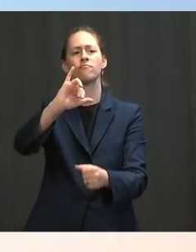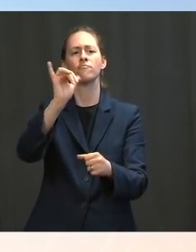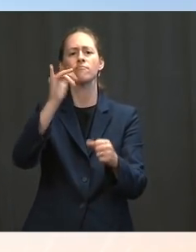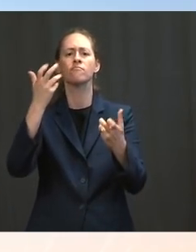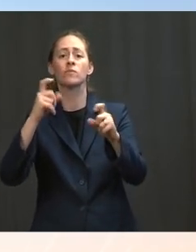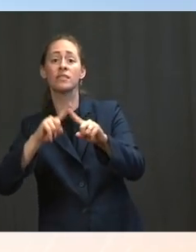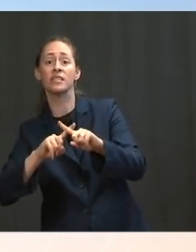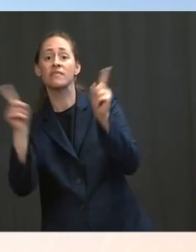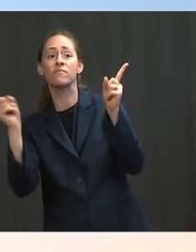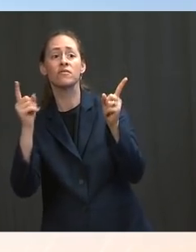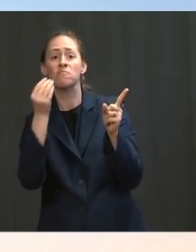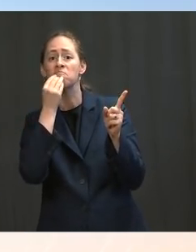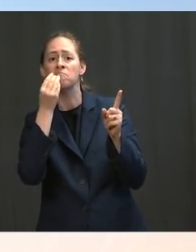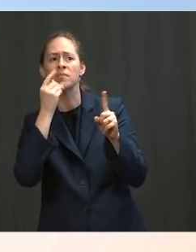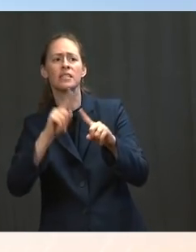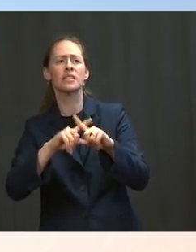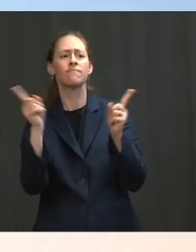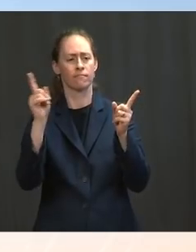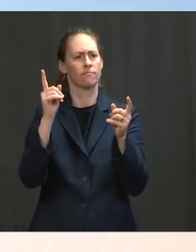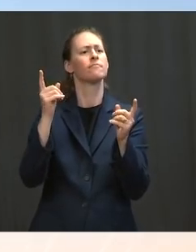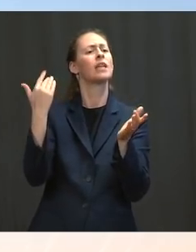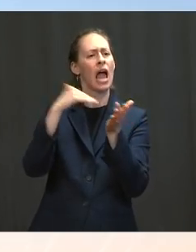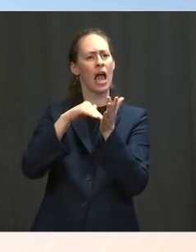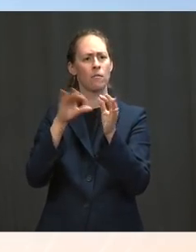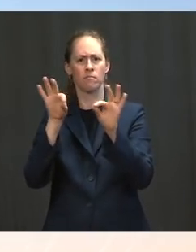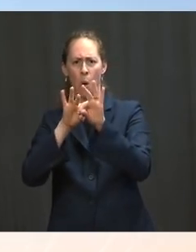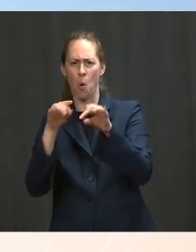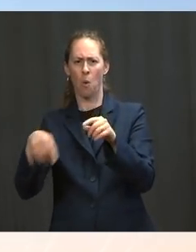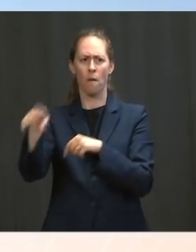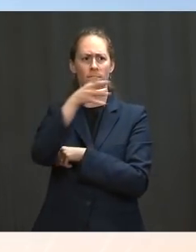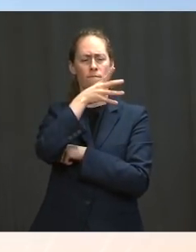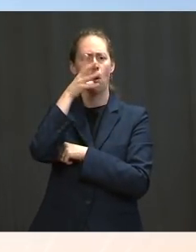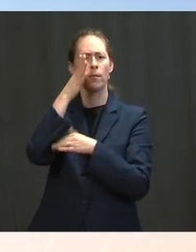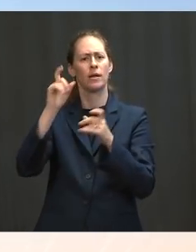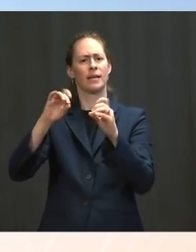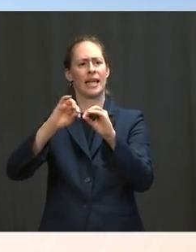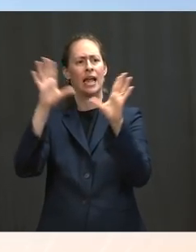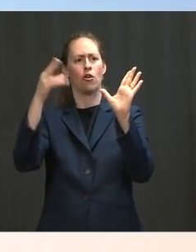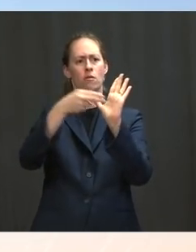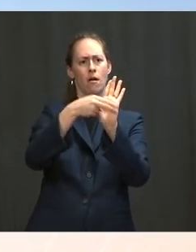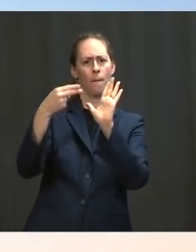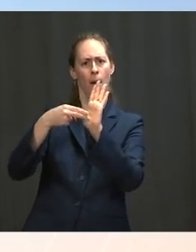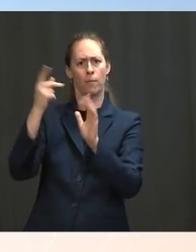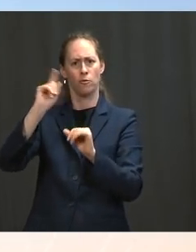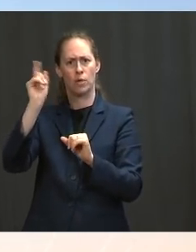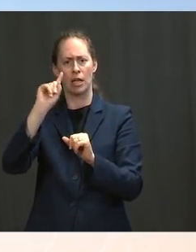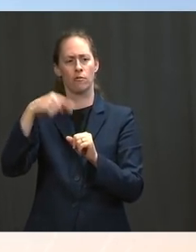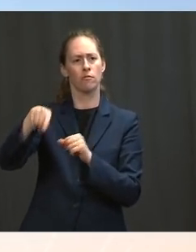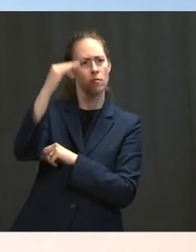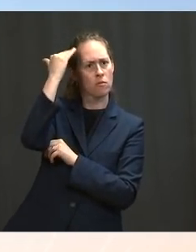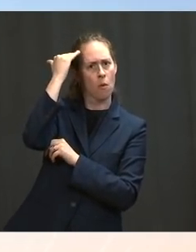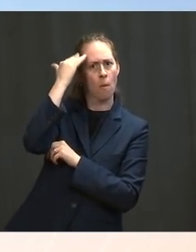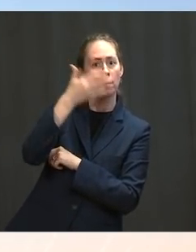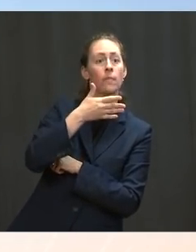that consumers can choose to buy products that treat farmers and agricultural workers fairly. These are just a few examples of actions